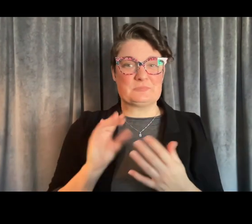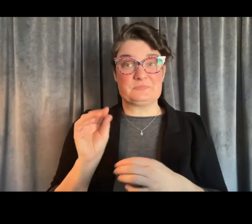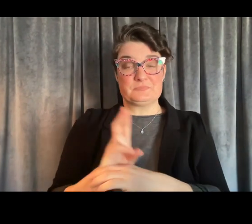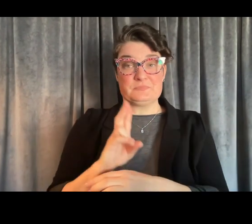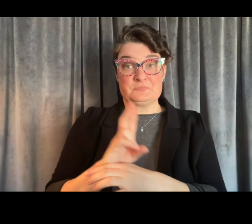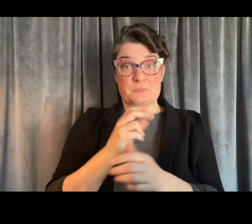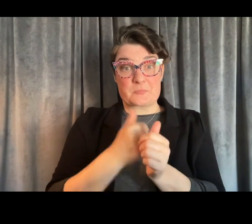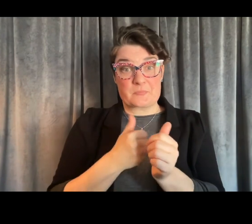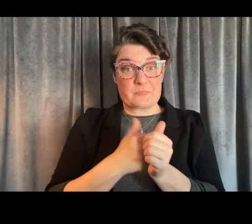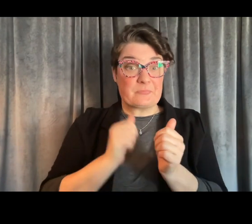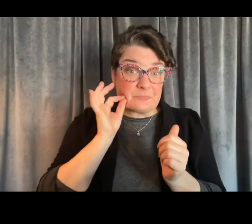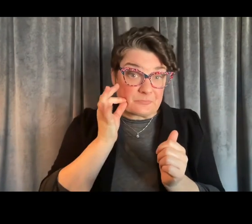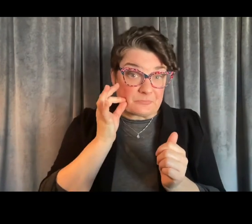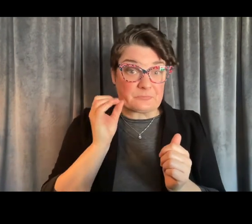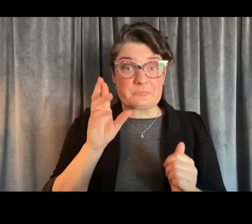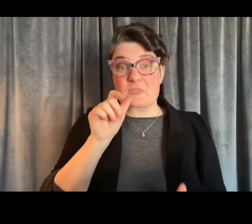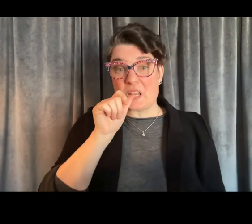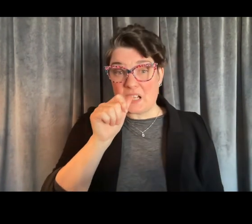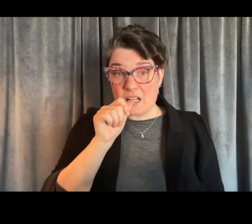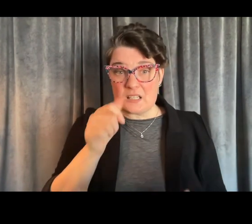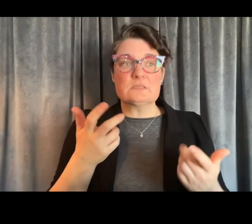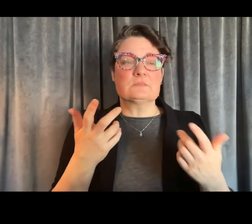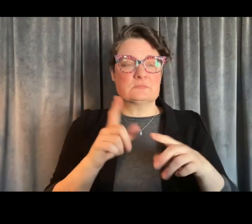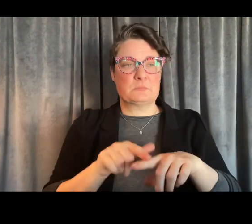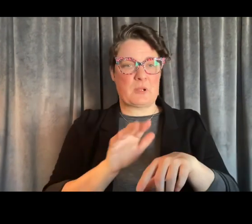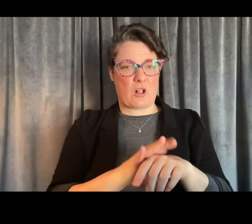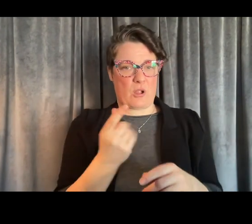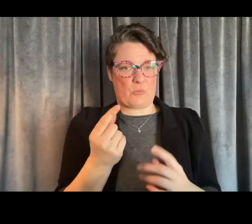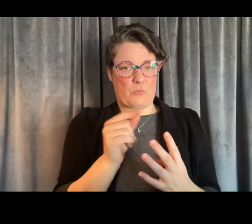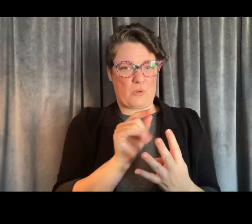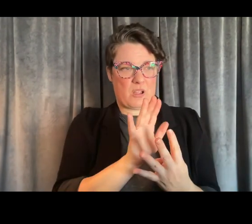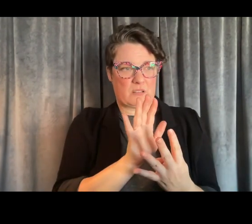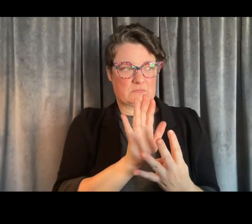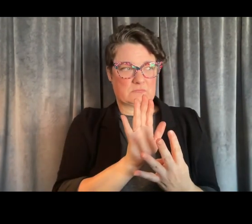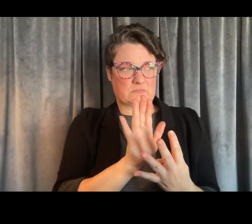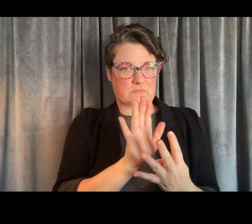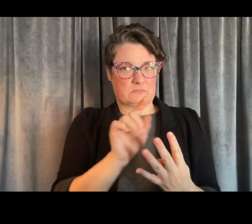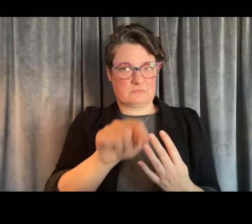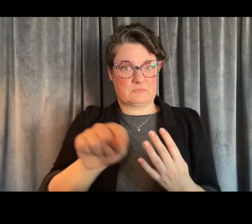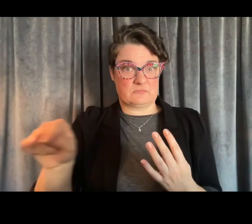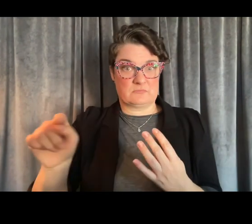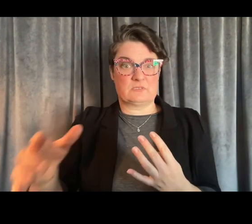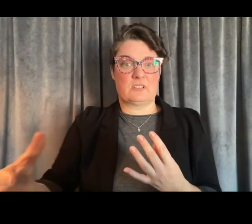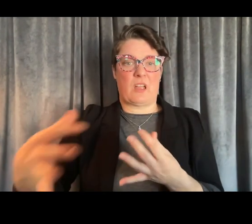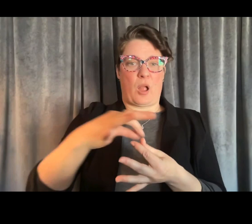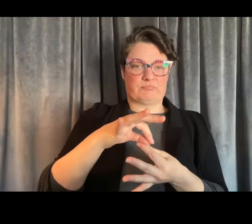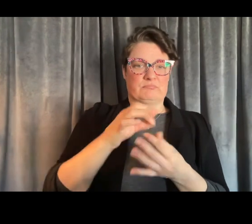or nuts depending on what they are to associate them with the different worlds.